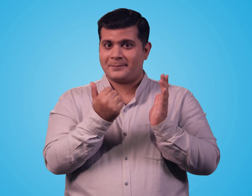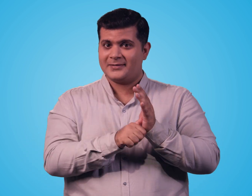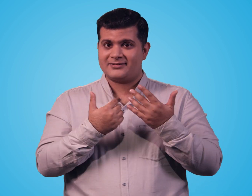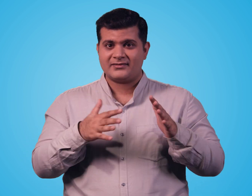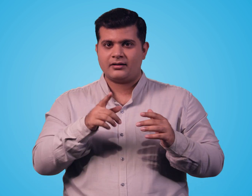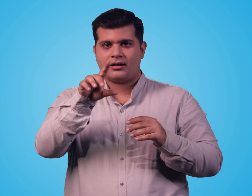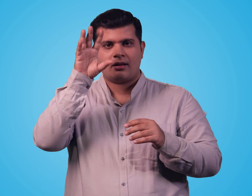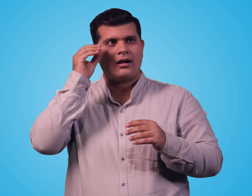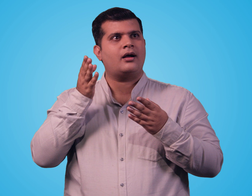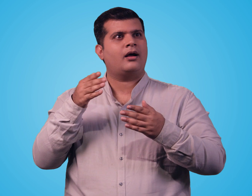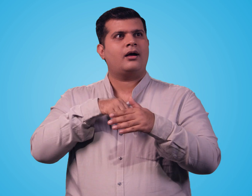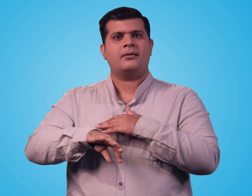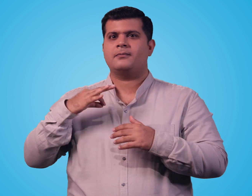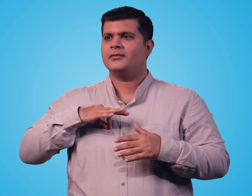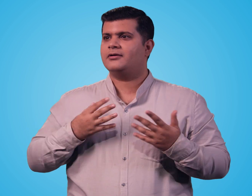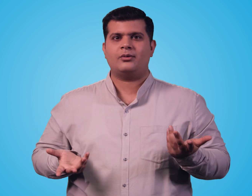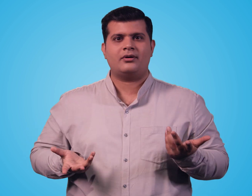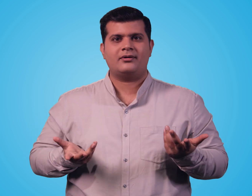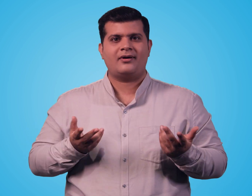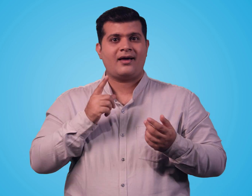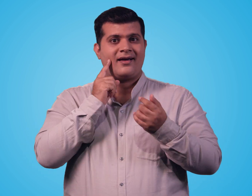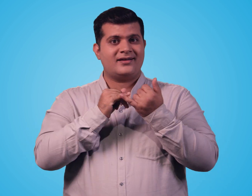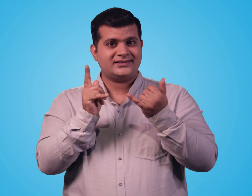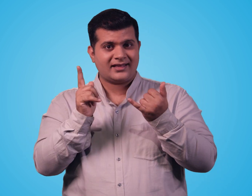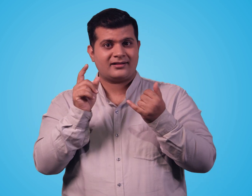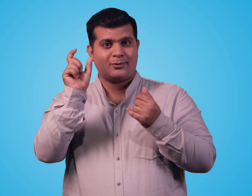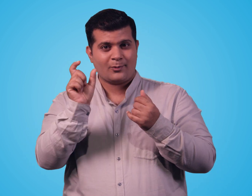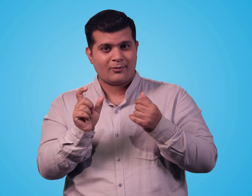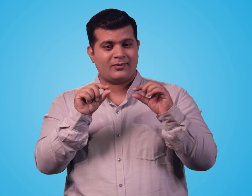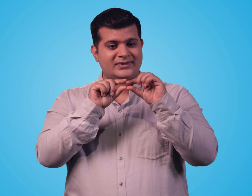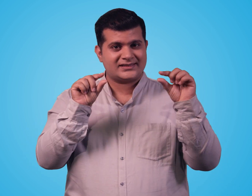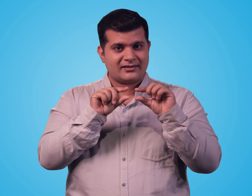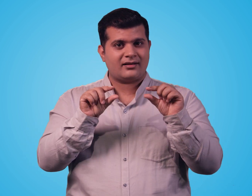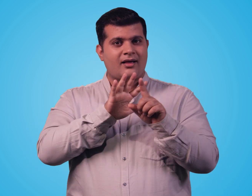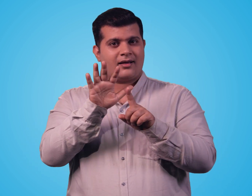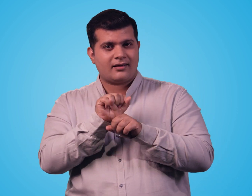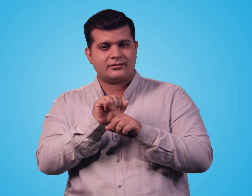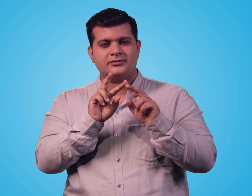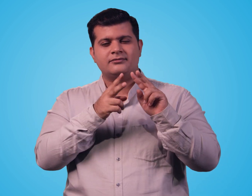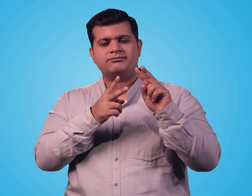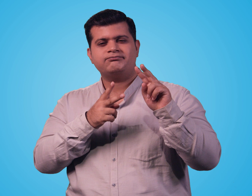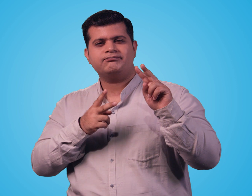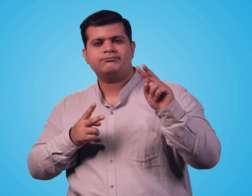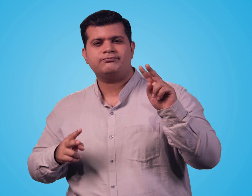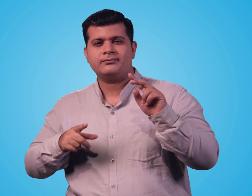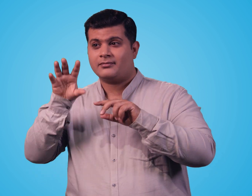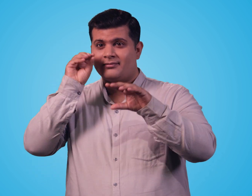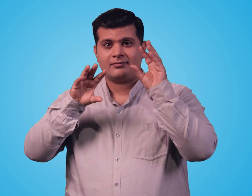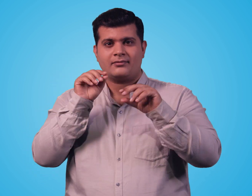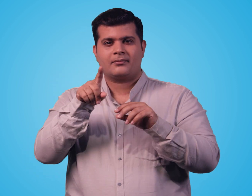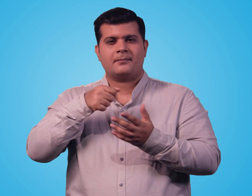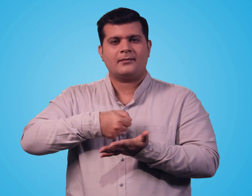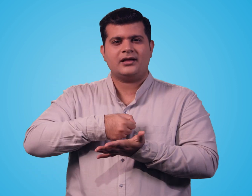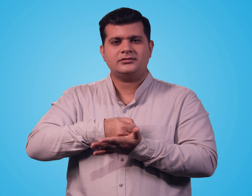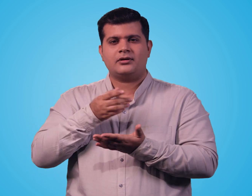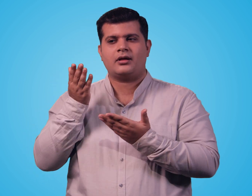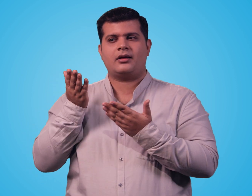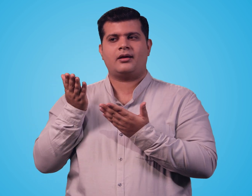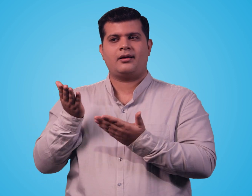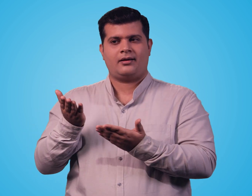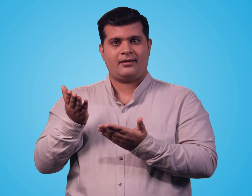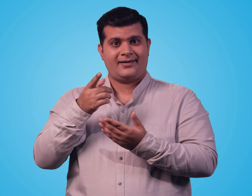In this one month, you will learn the basics of ISL such as words, sentence structure, Deaf Culture, etc.